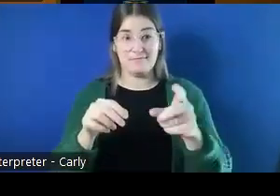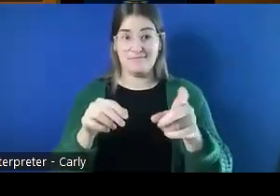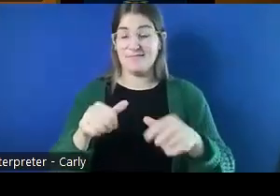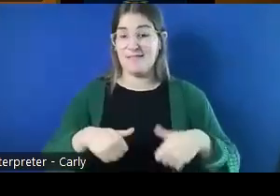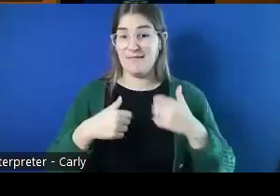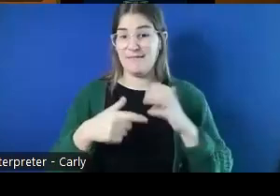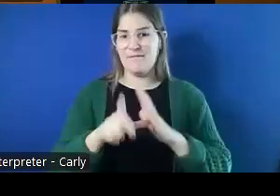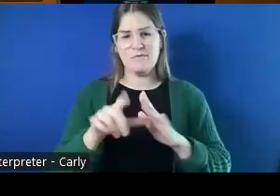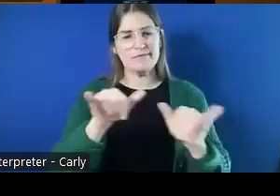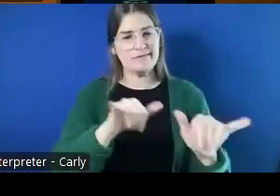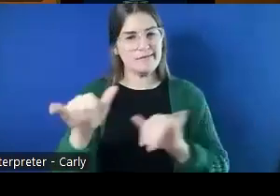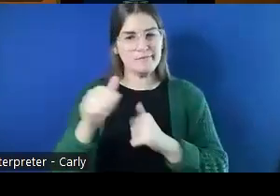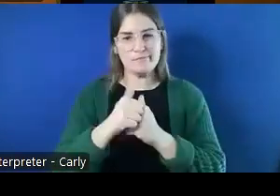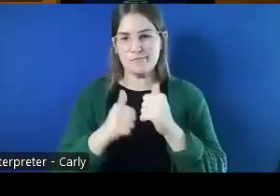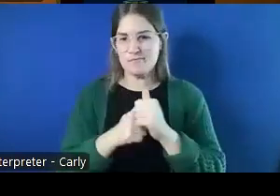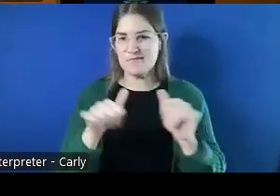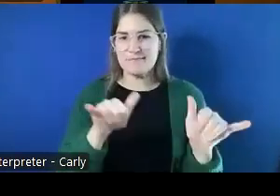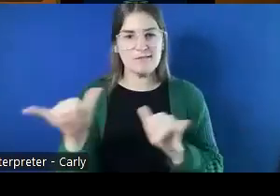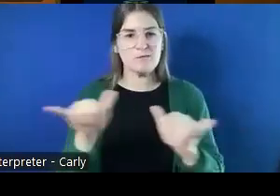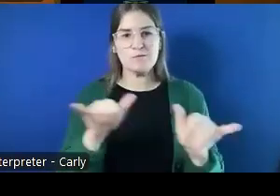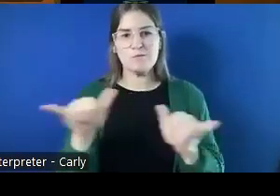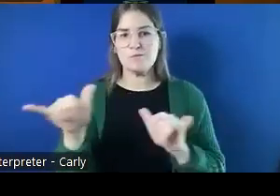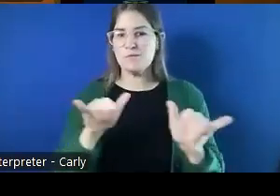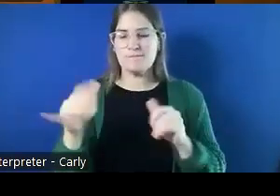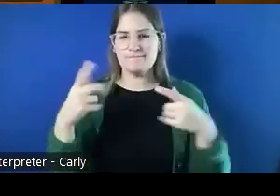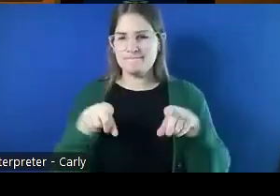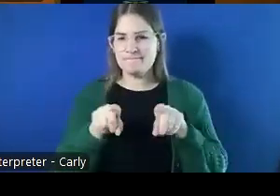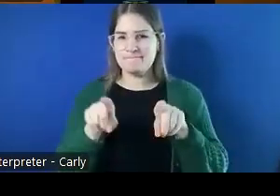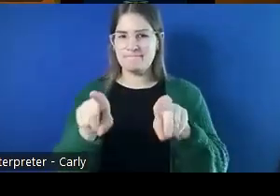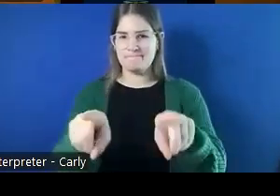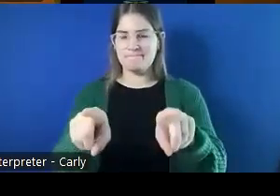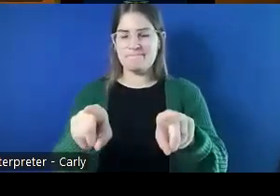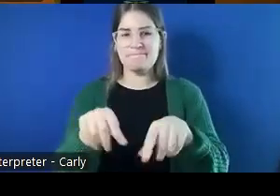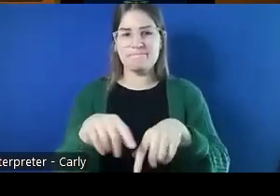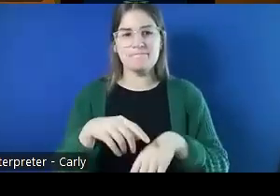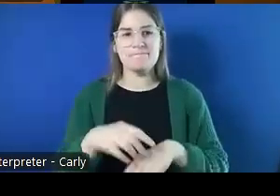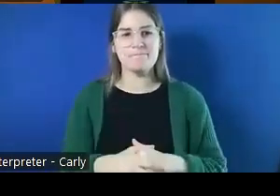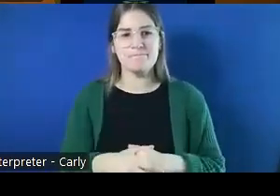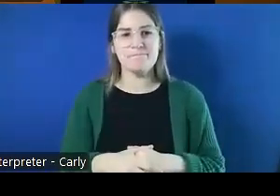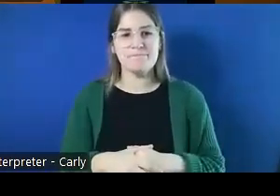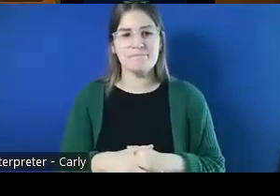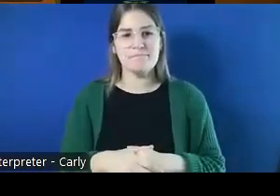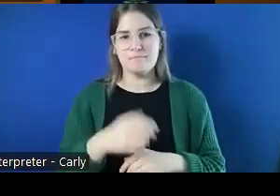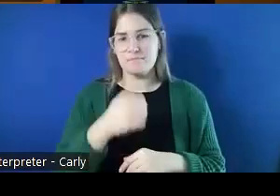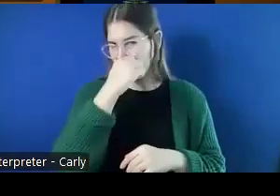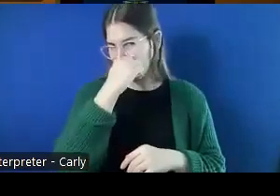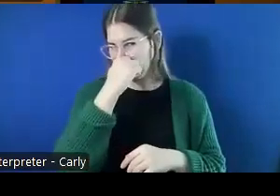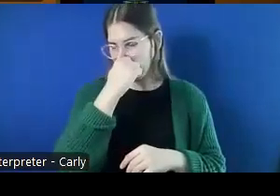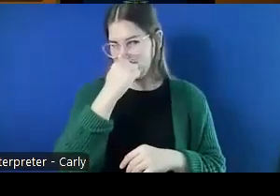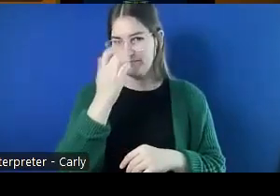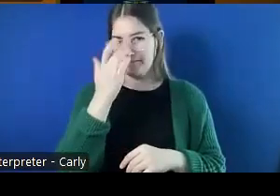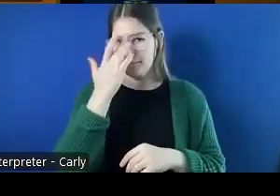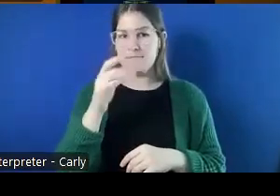um which I kept somewhat um aligned to In My dietic Life review so we we go eight weeks and